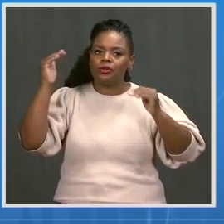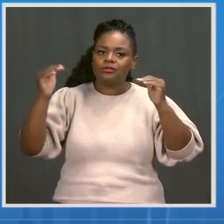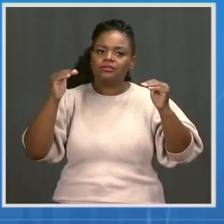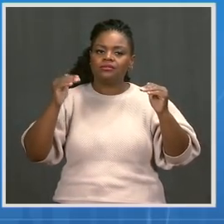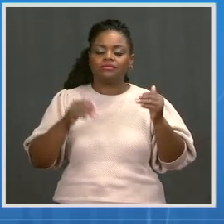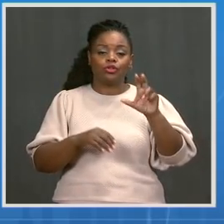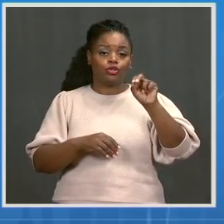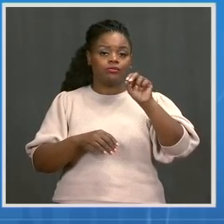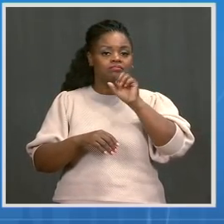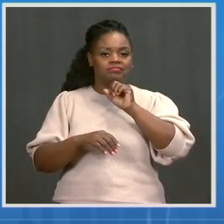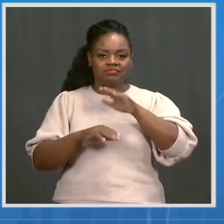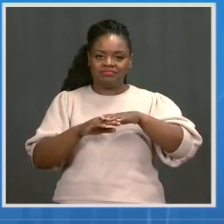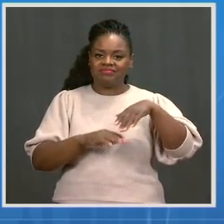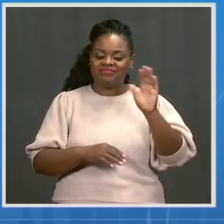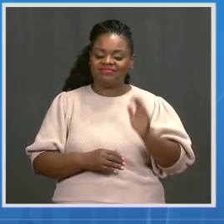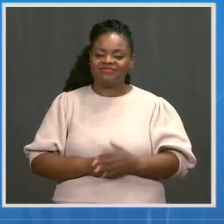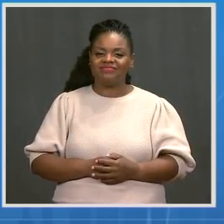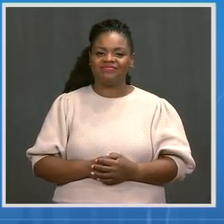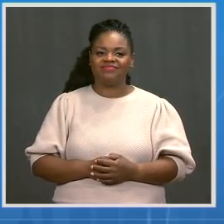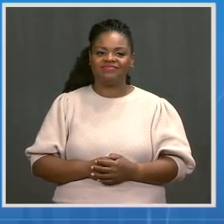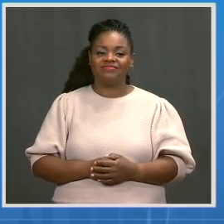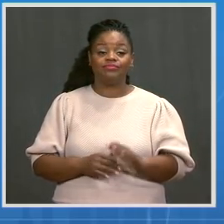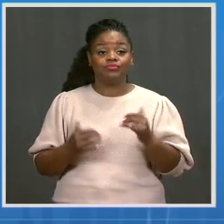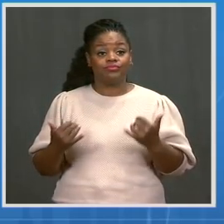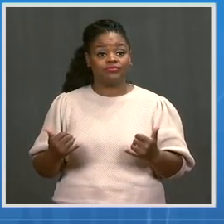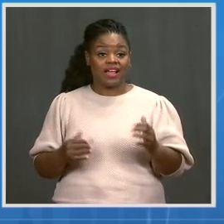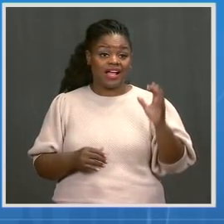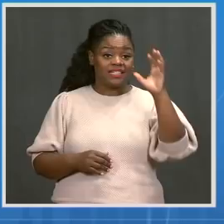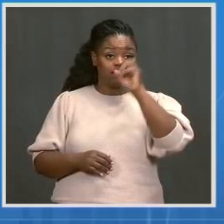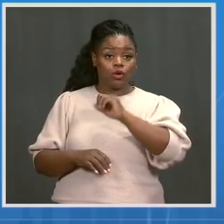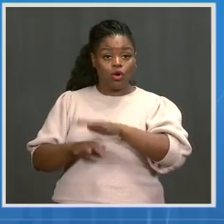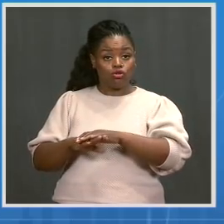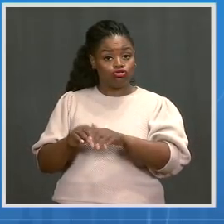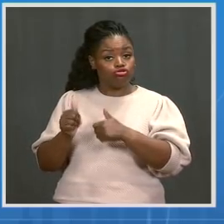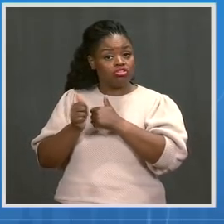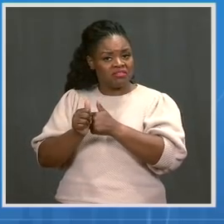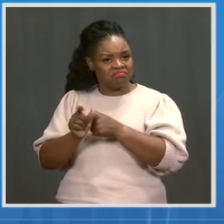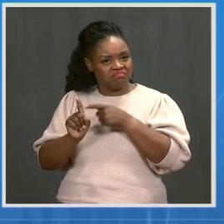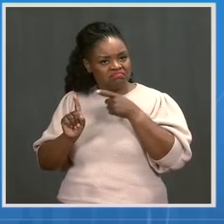And based on today's estimates, we're on track to hit the 70 percent target for those age 27